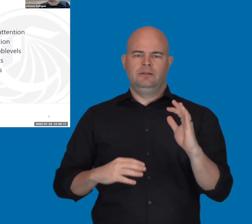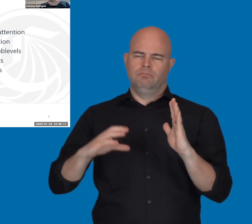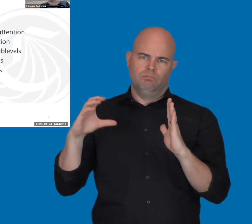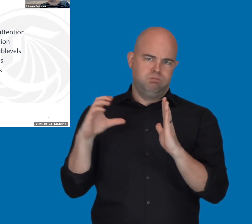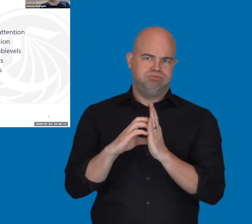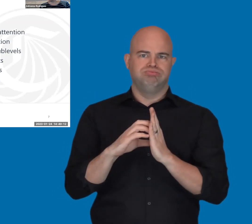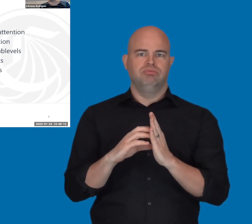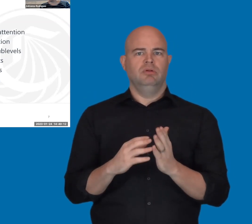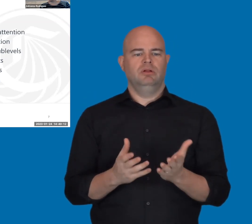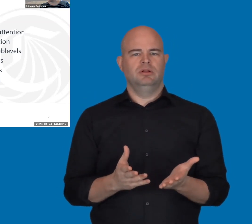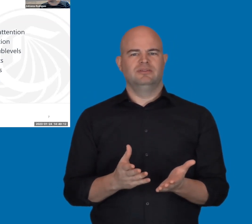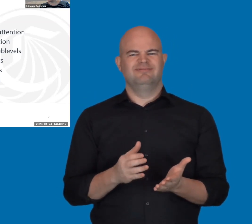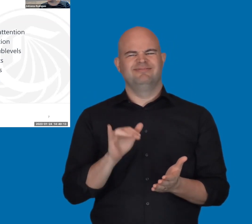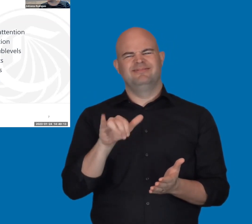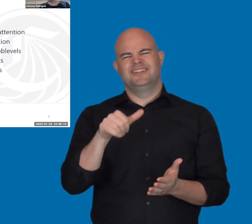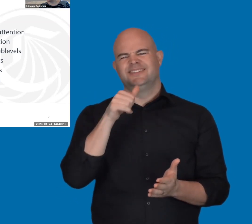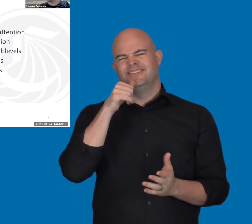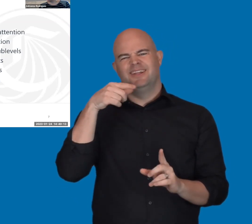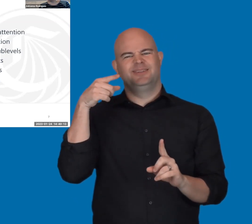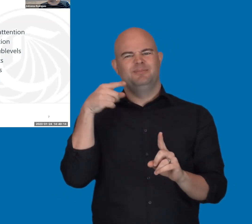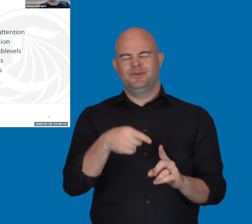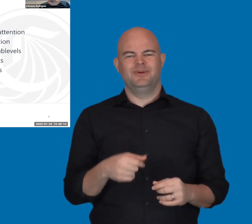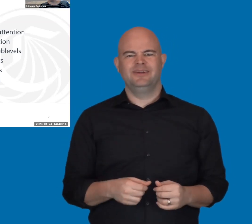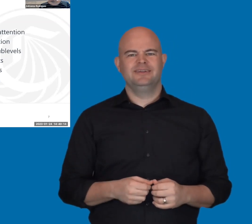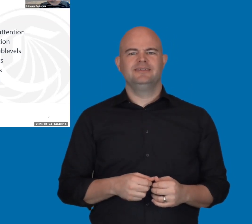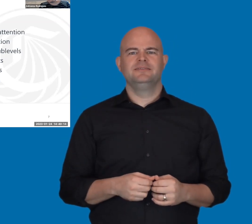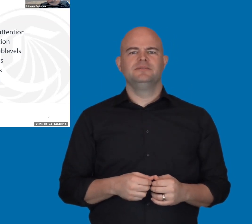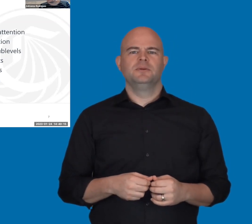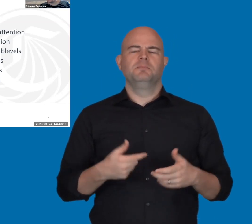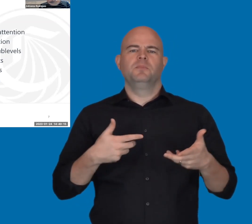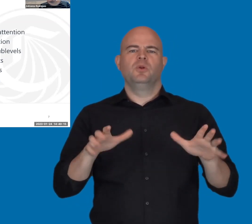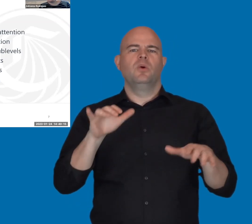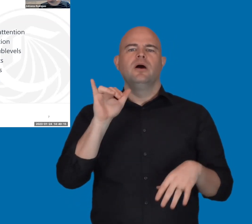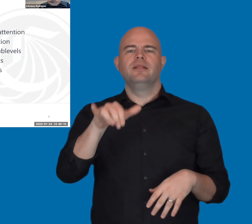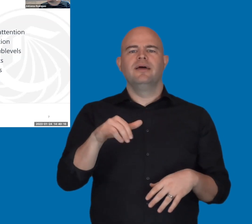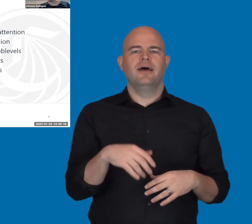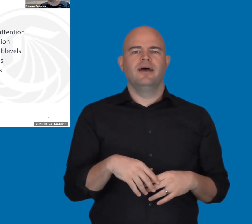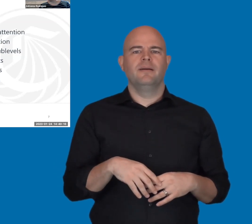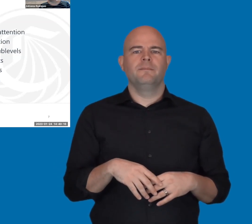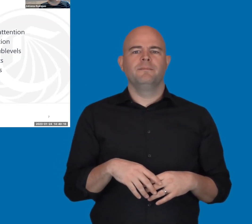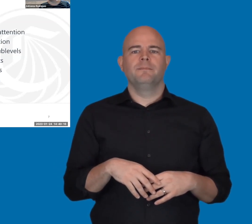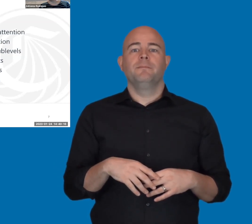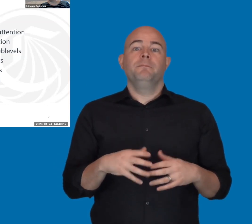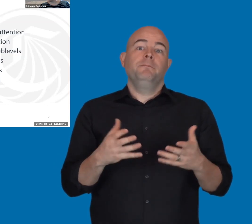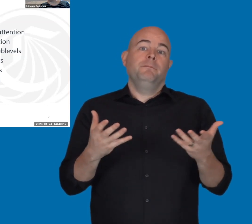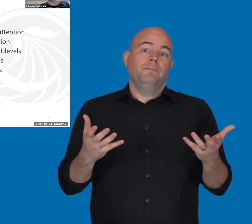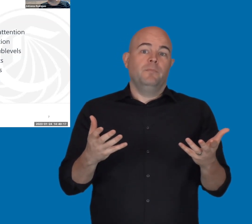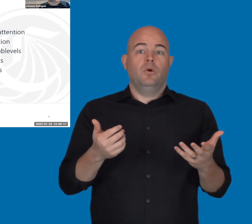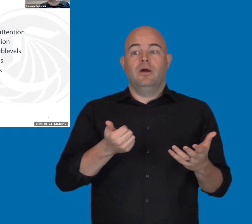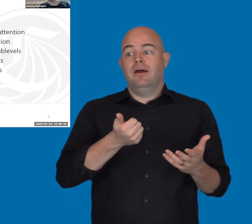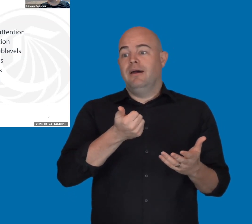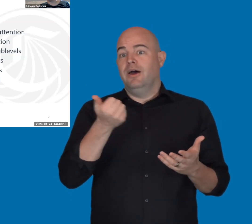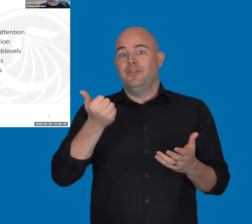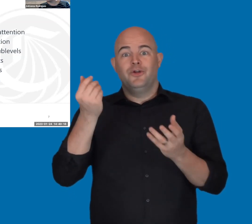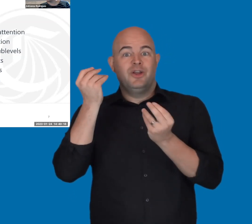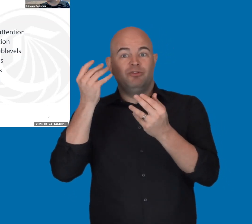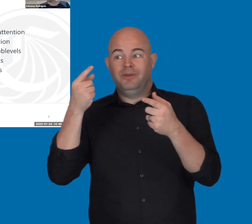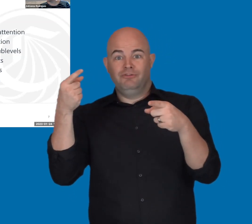So, you want to avoid that. You shouldn't group unlike information with a list. Don't create unnecessary sublevels.